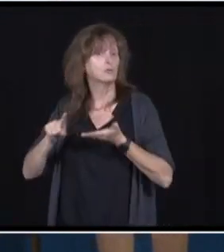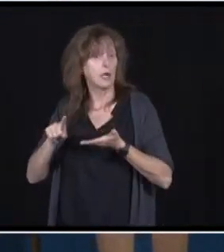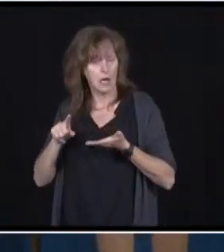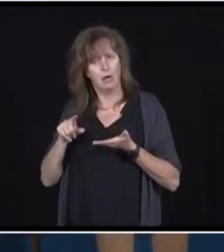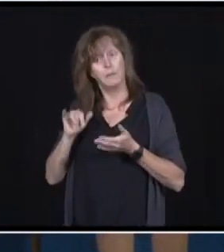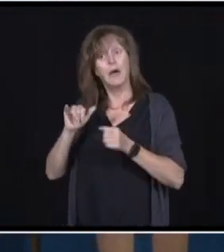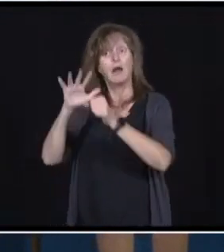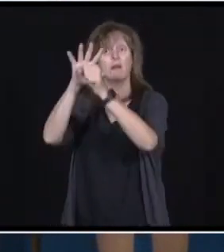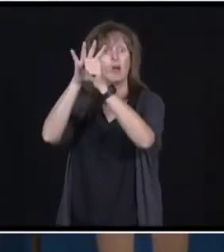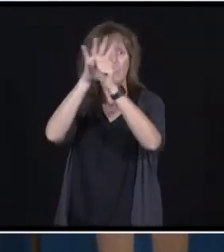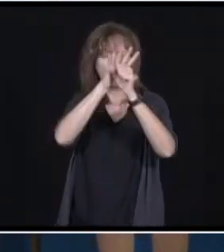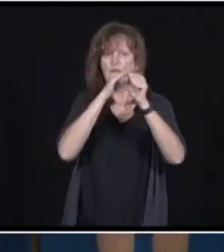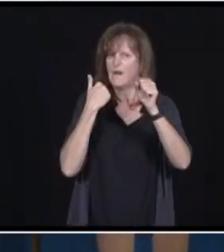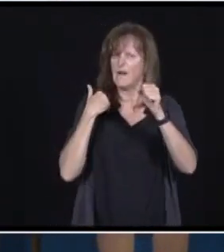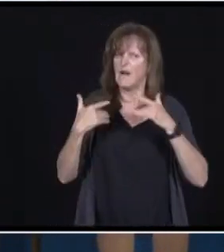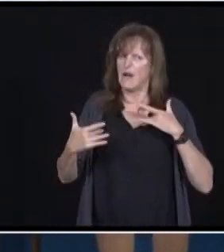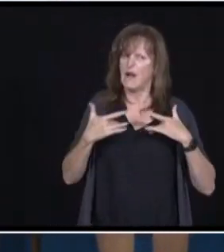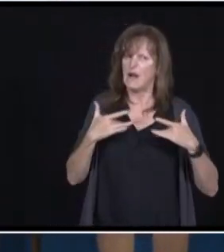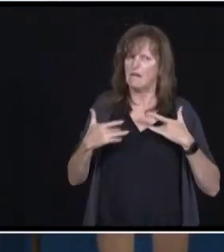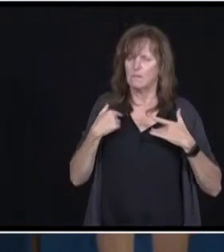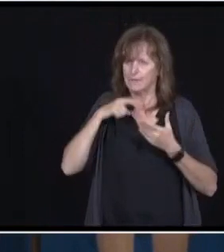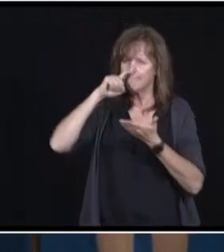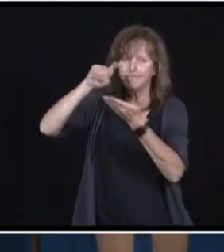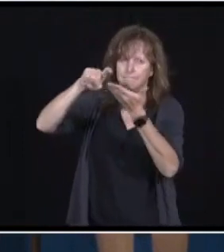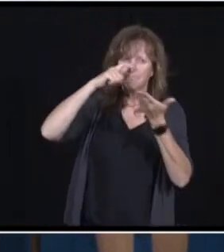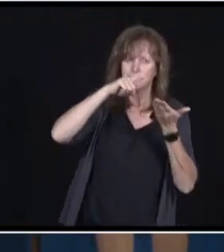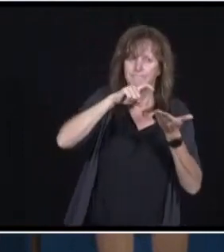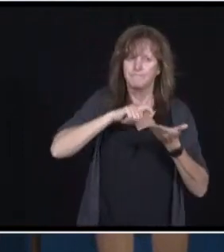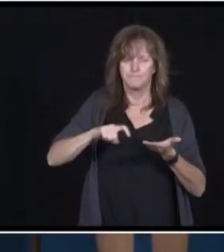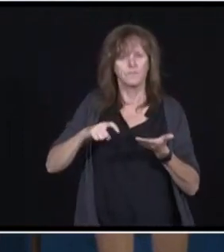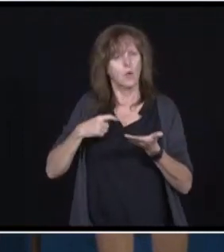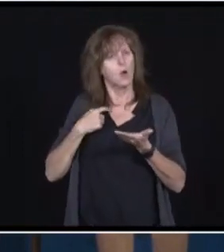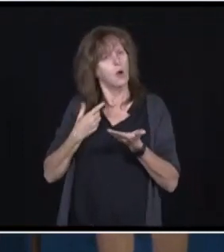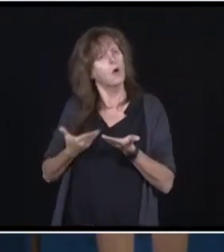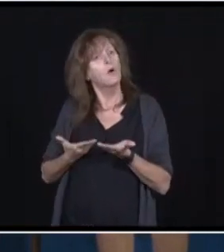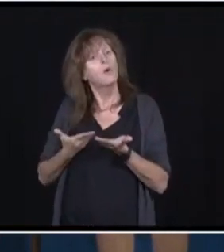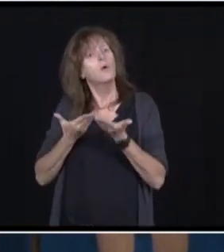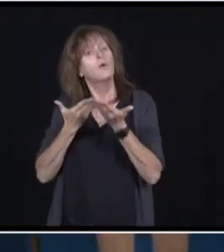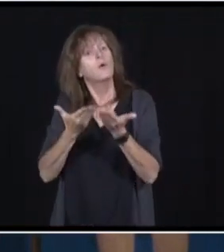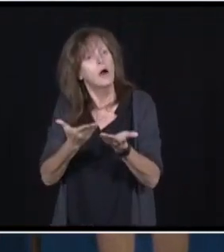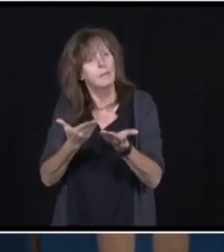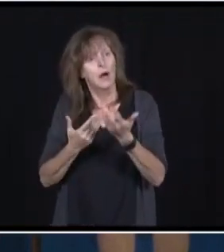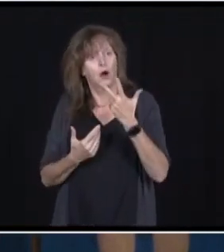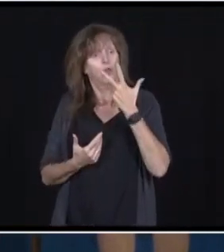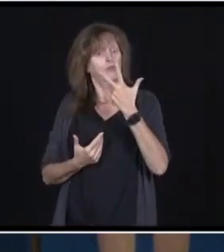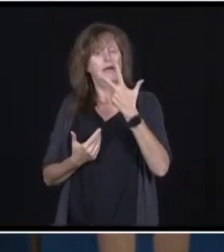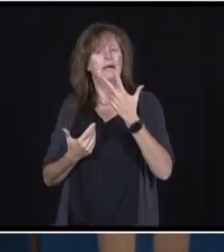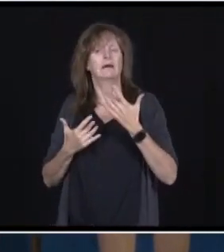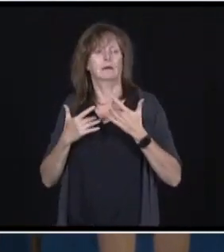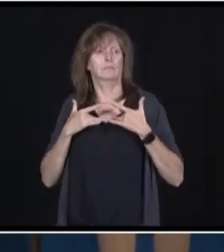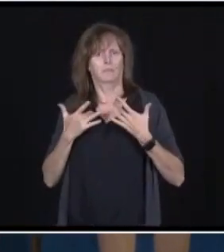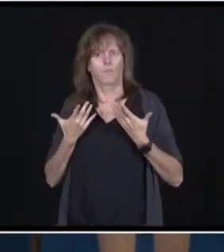others as we go through this. This is similar to what we did with her staging moving up.